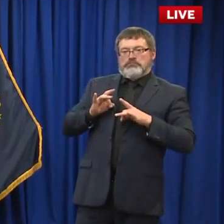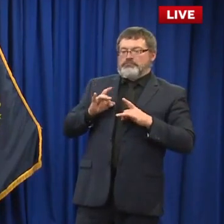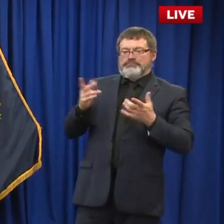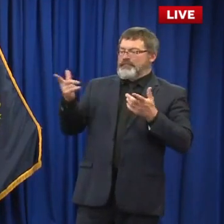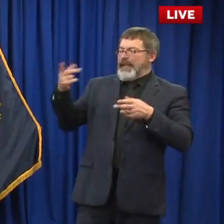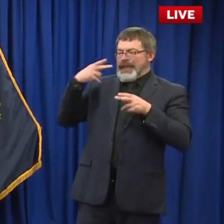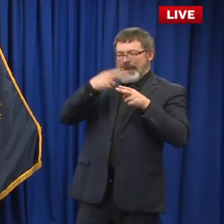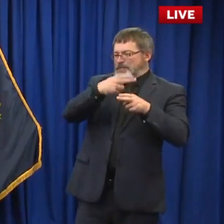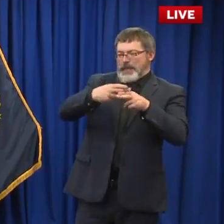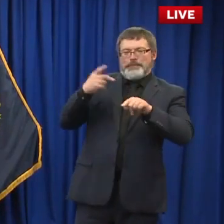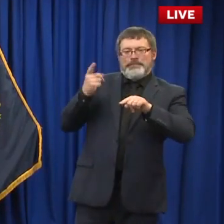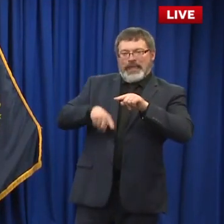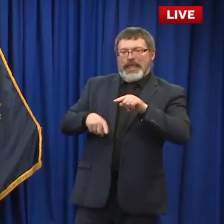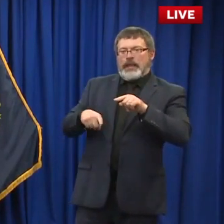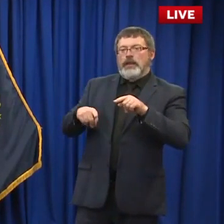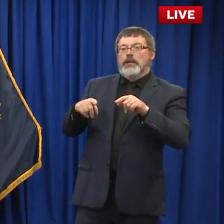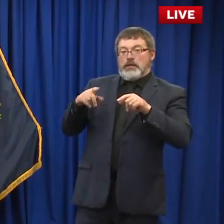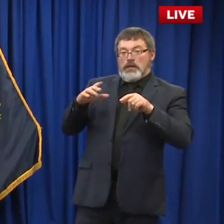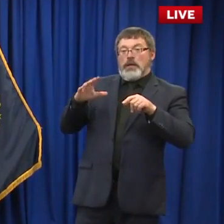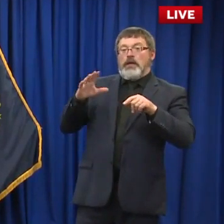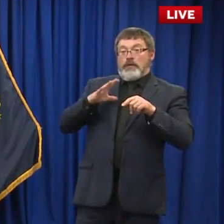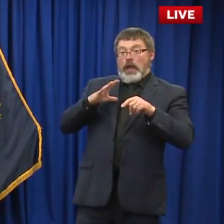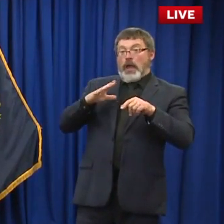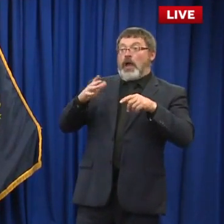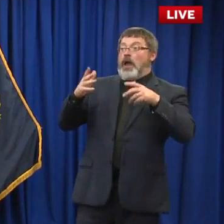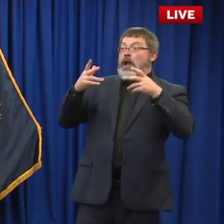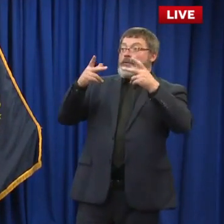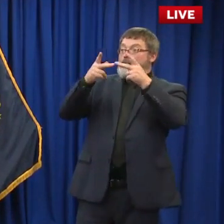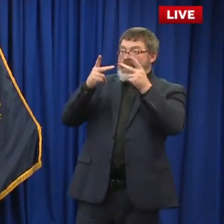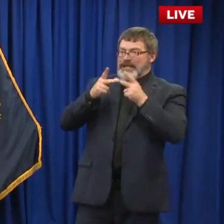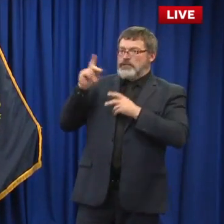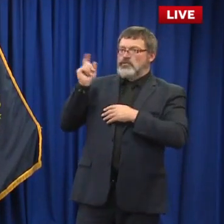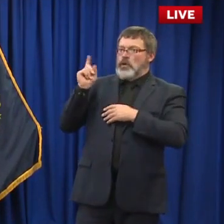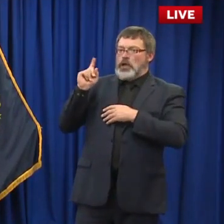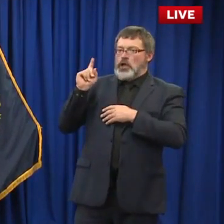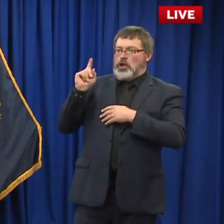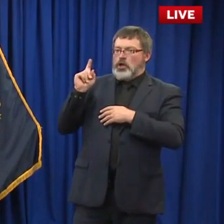CAN WE JUST KNOW THE NAMES OF THE FACILITIES? NOT OBVIOUSLY OF THE PEOPLE.